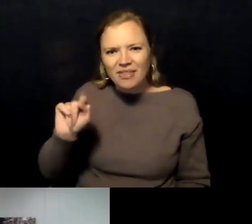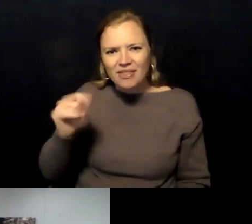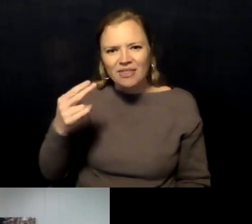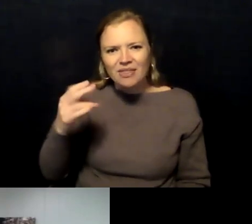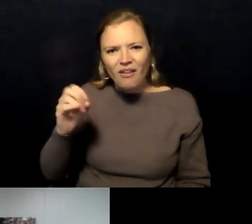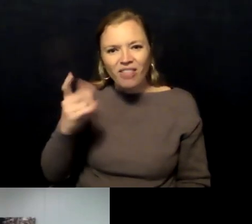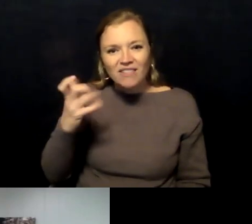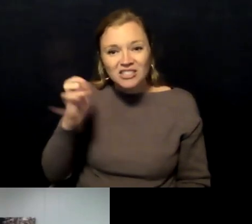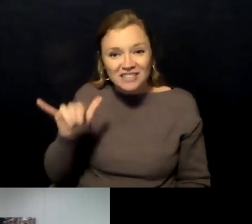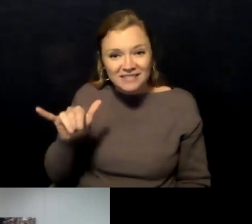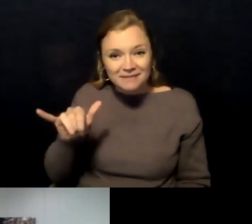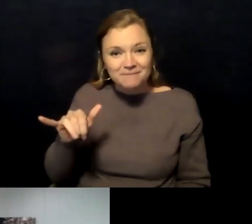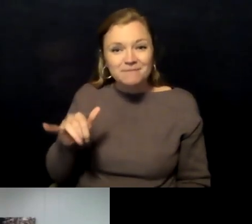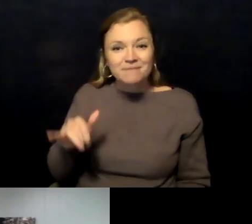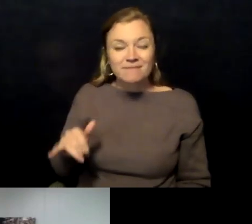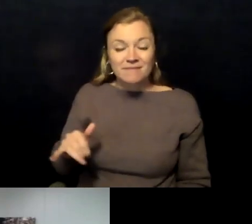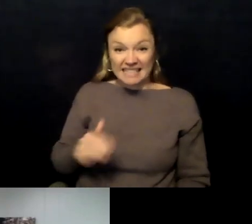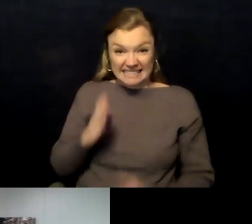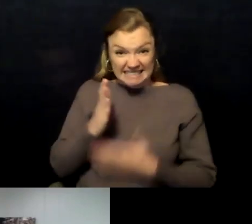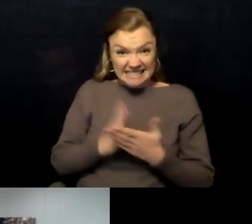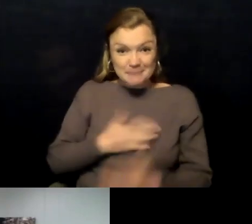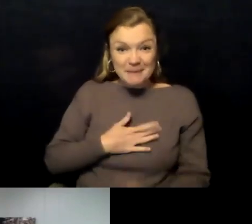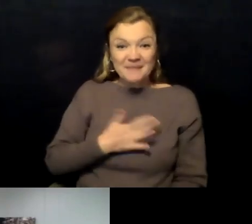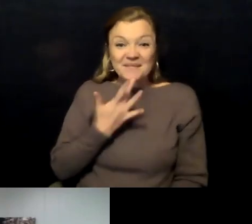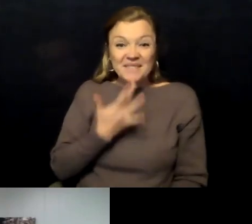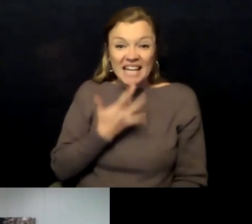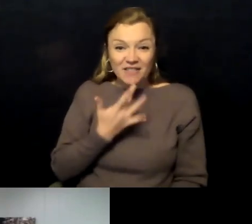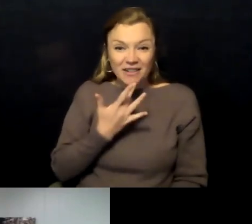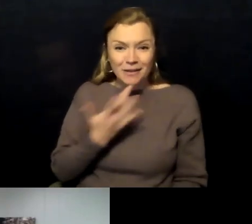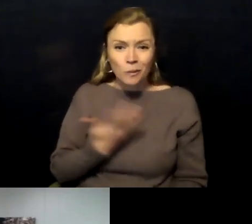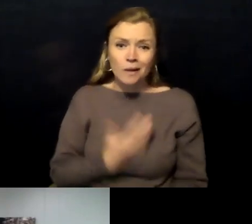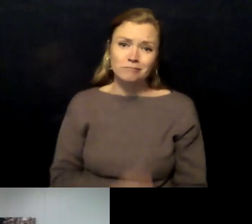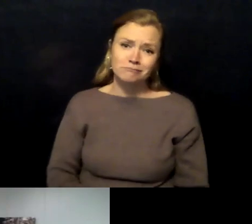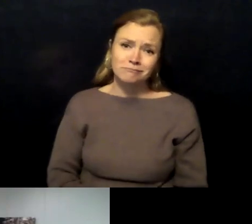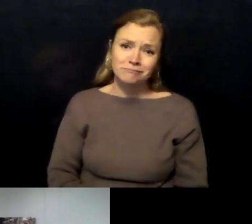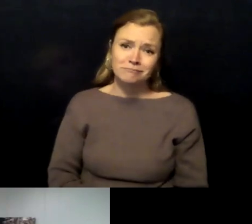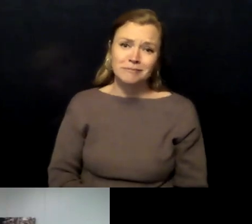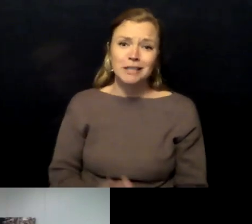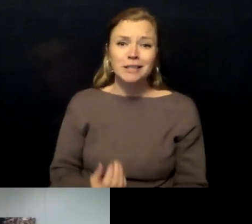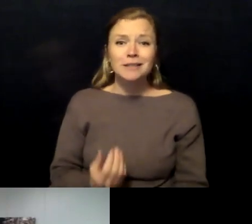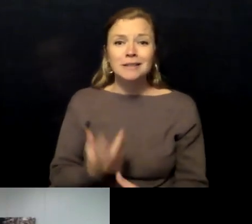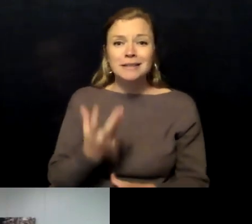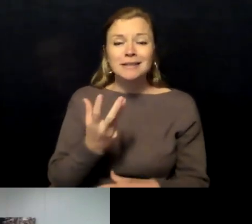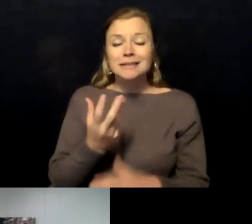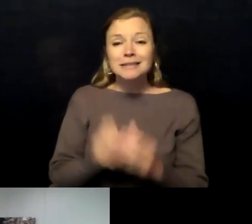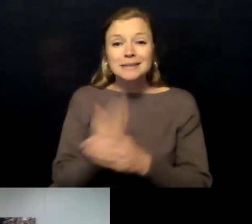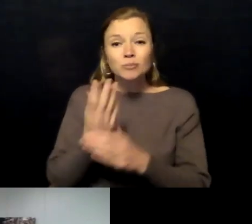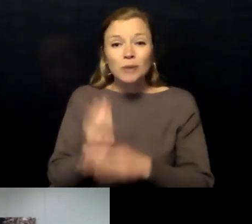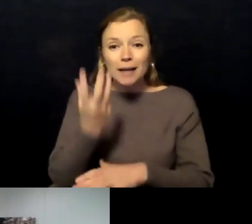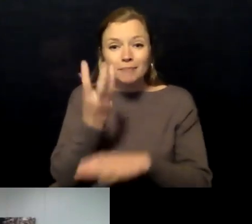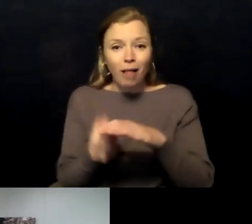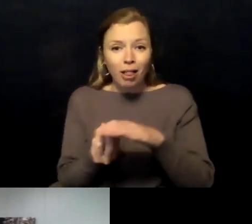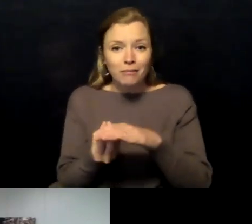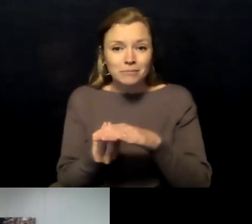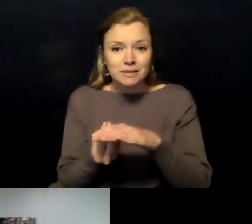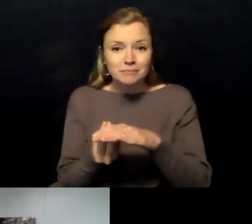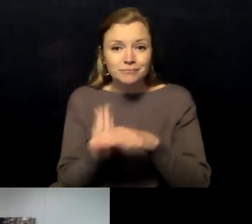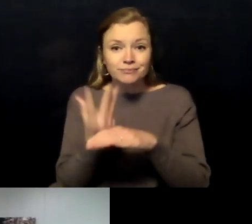think some of my favorite flowers are the spring bulbs. You know they're coming up now here in our area. We've had